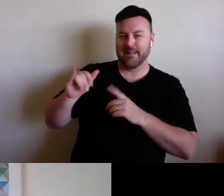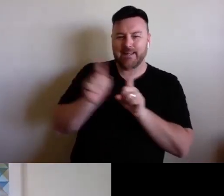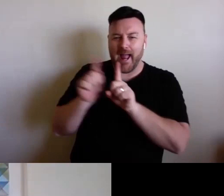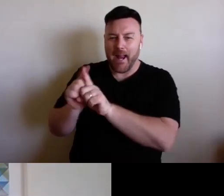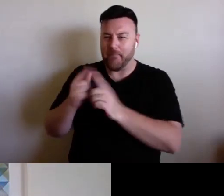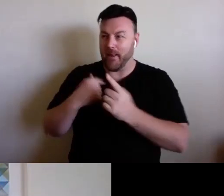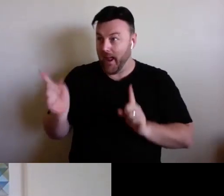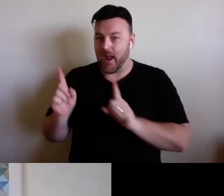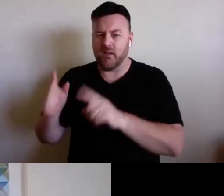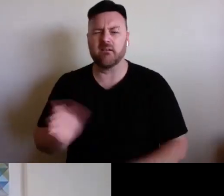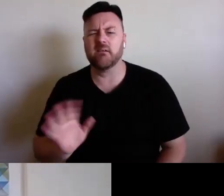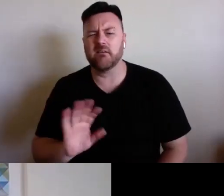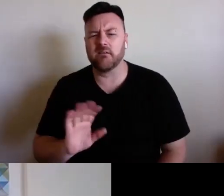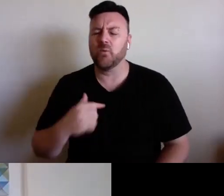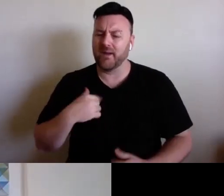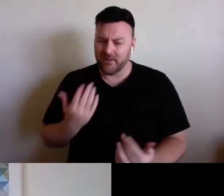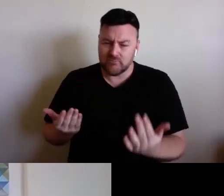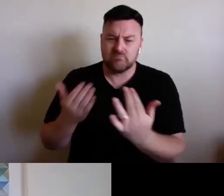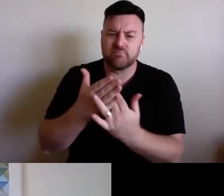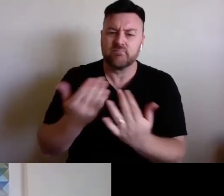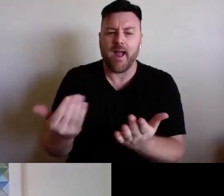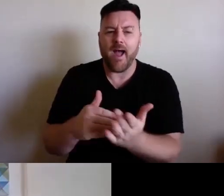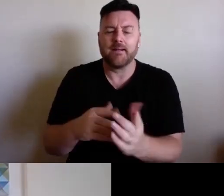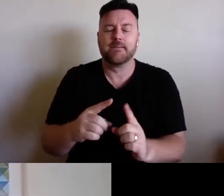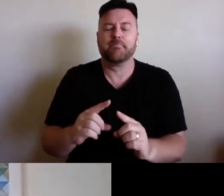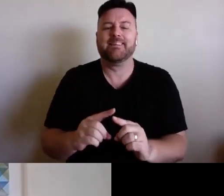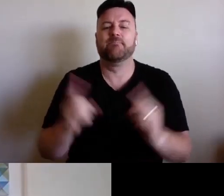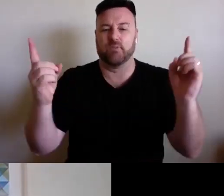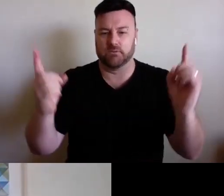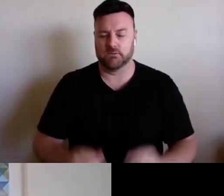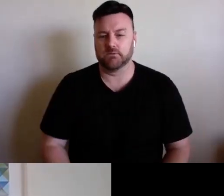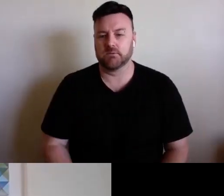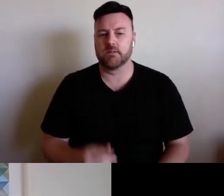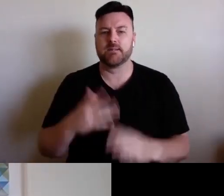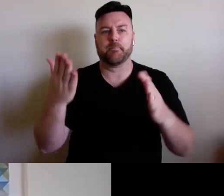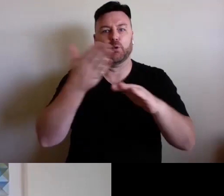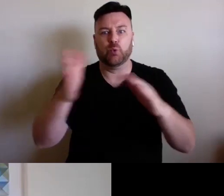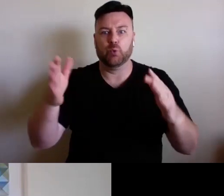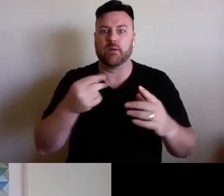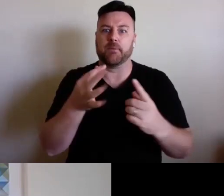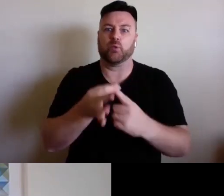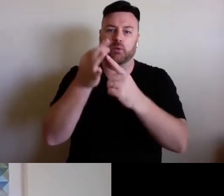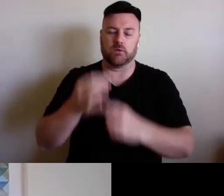of the best examples that I've talk are where people are doing that. -- talked about are where people are doing that. Obviously what's great